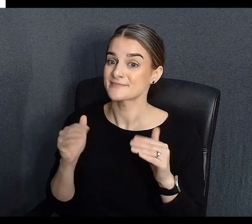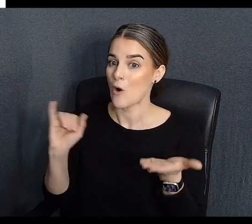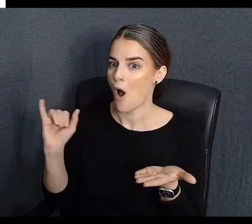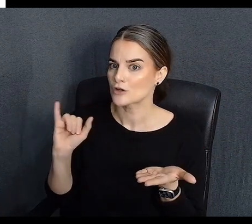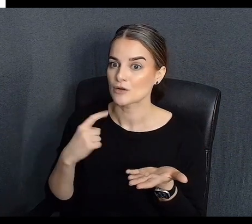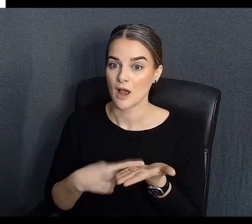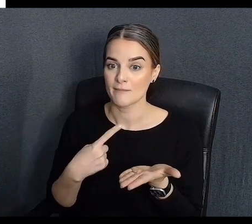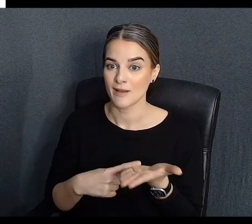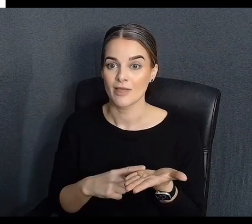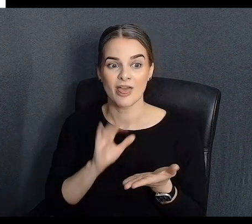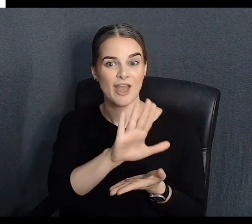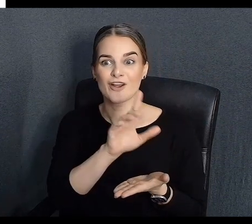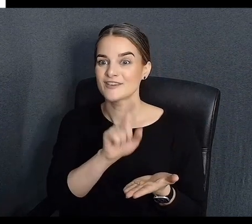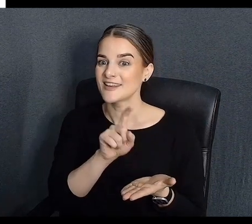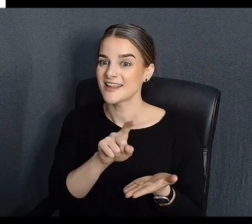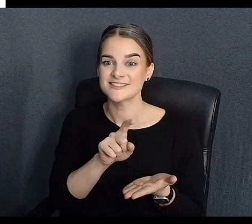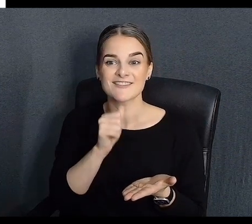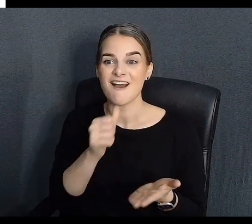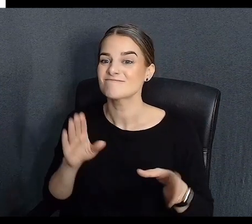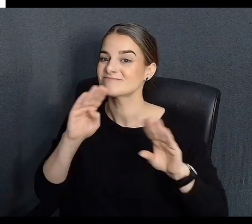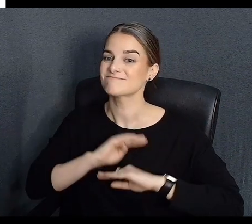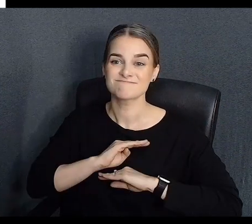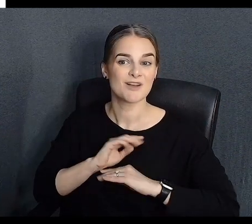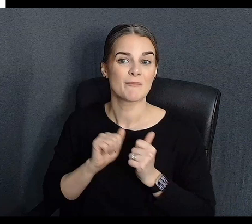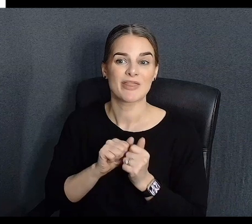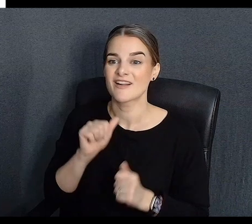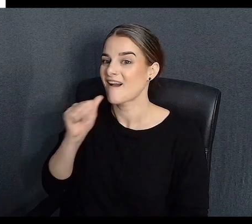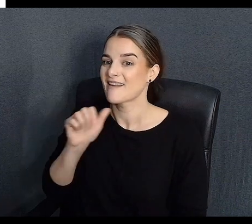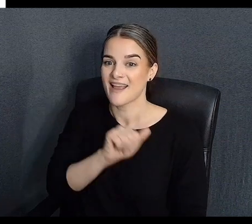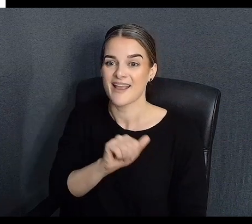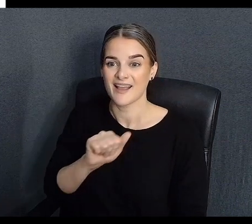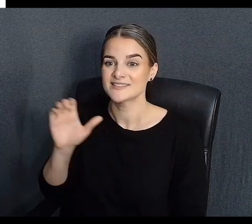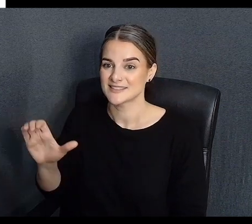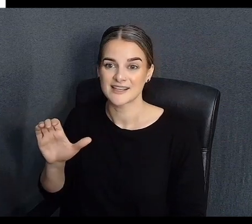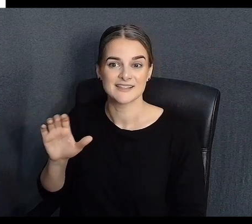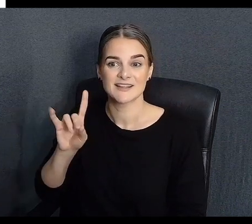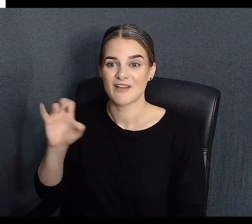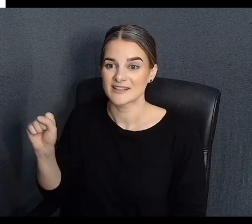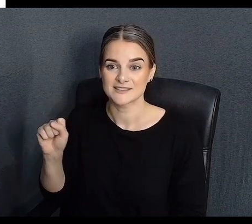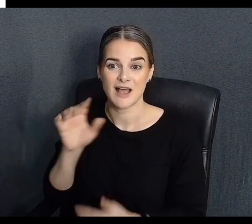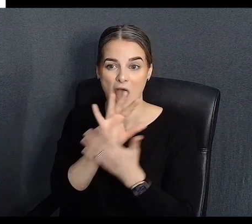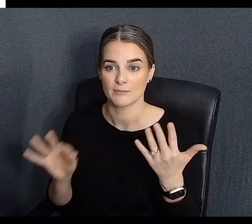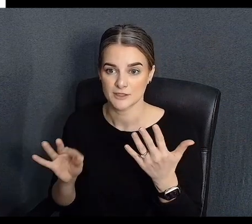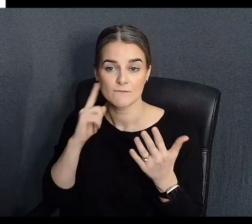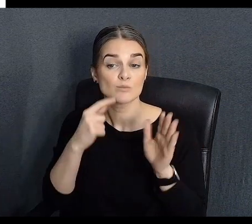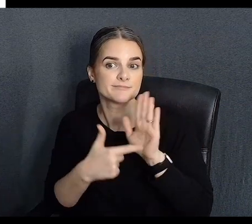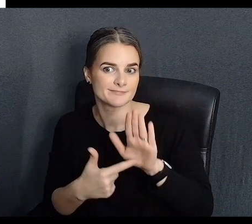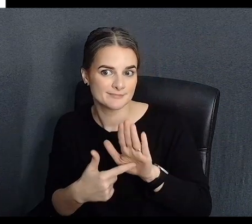met by other non AAC device options. So for example, how does sign language